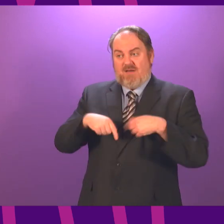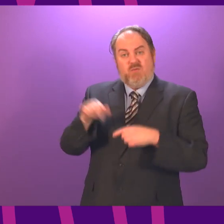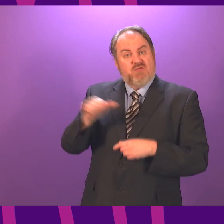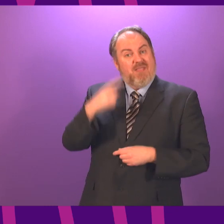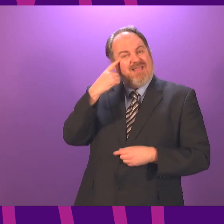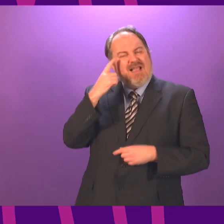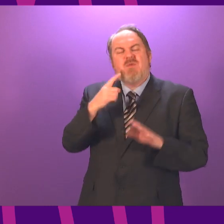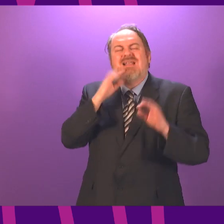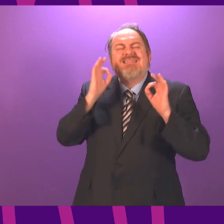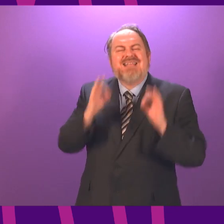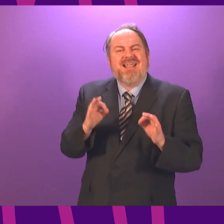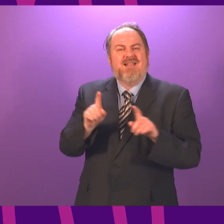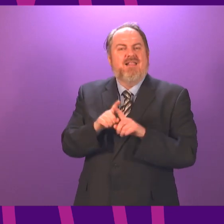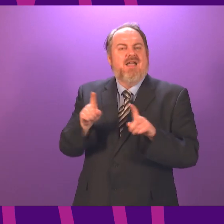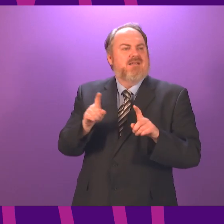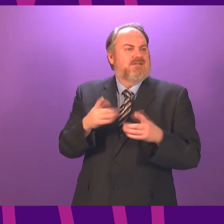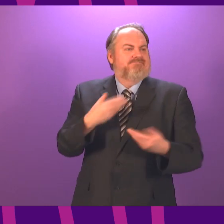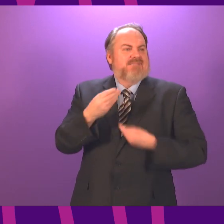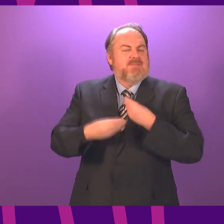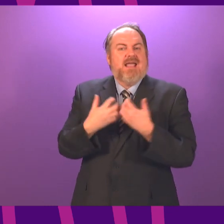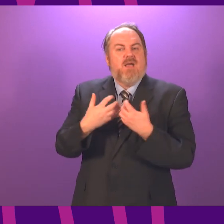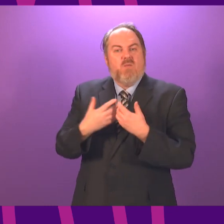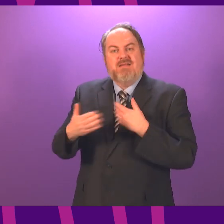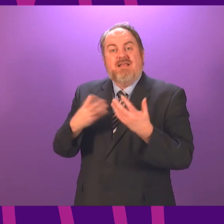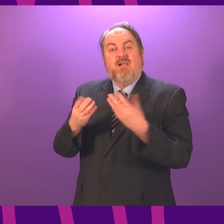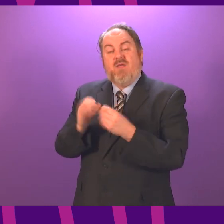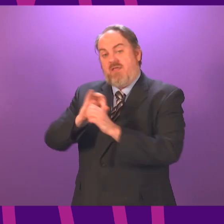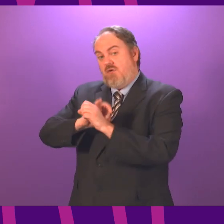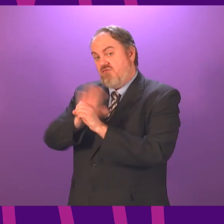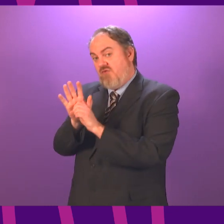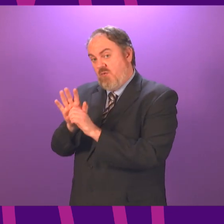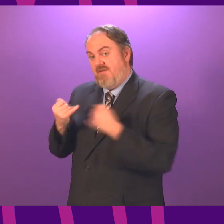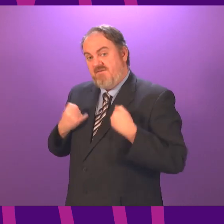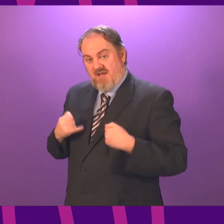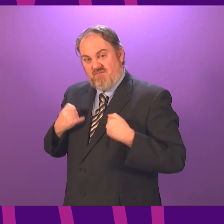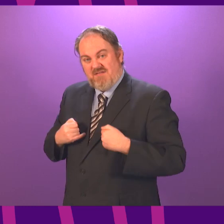is a perfect analogy any more than the flu one is, but it is perhaps more accurate.